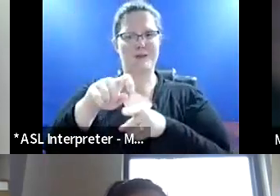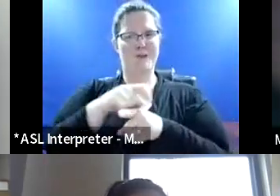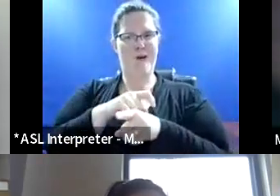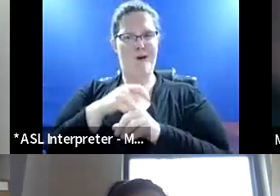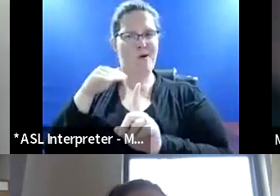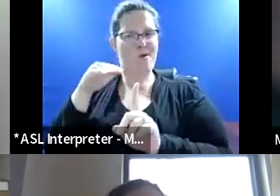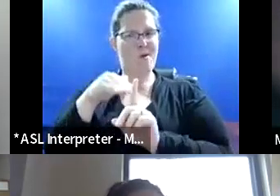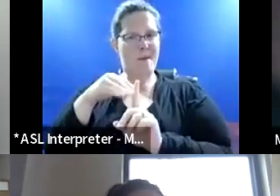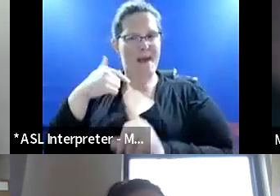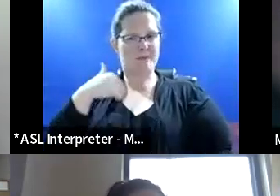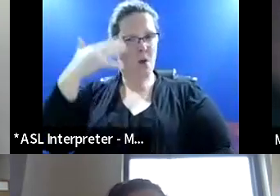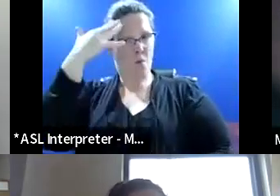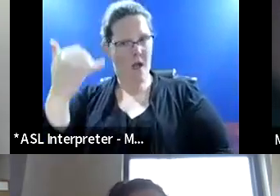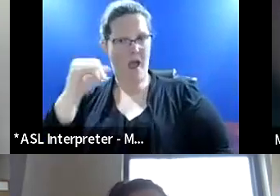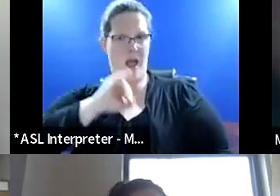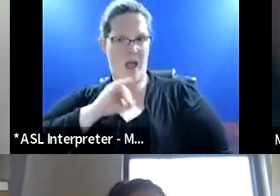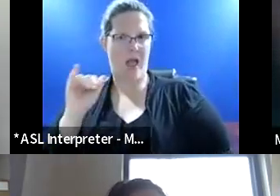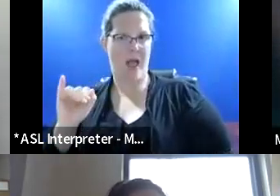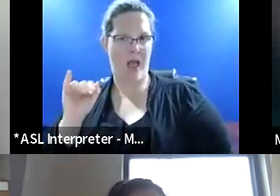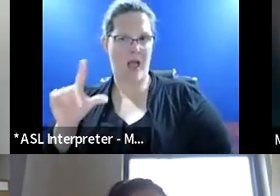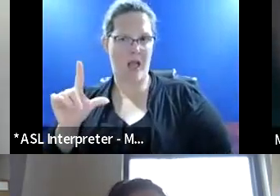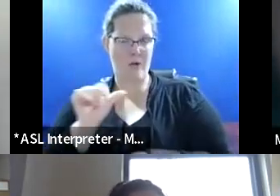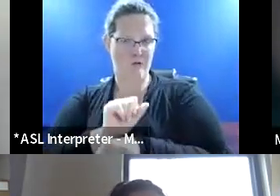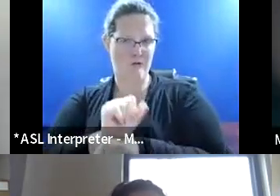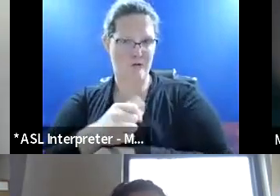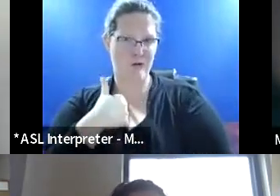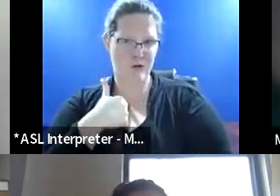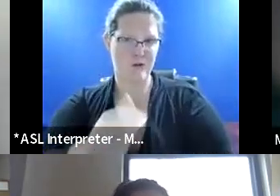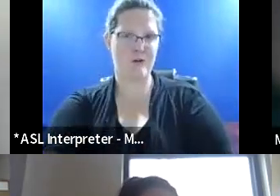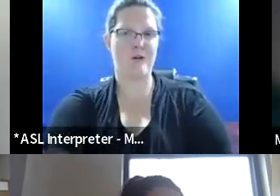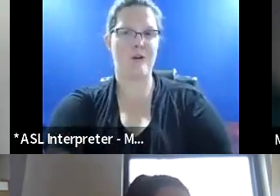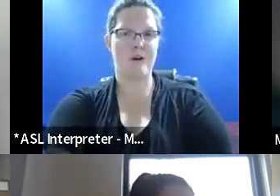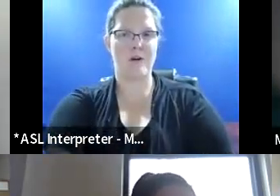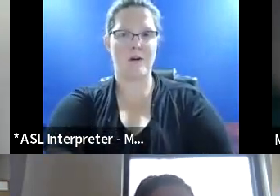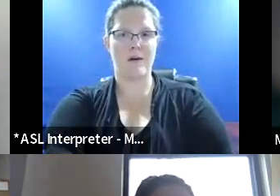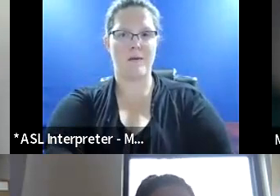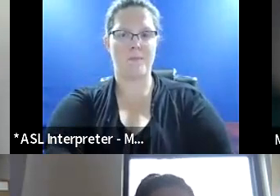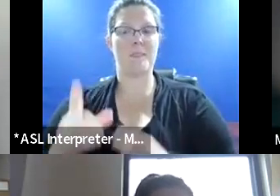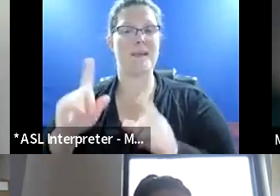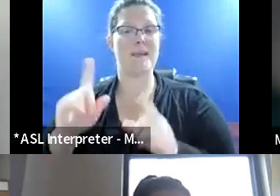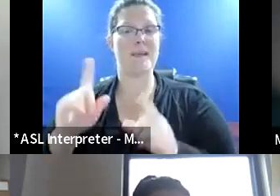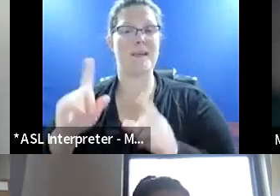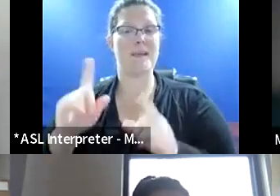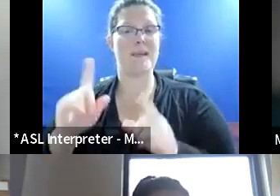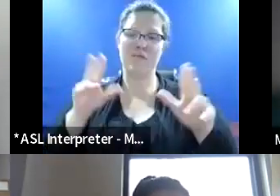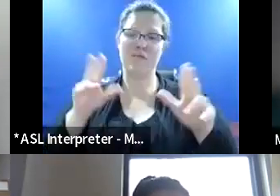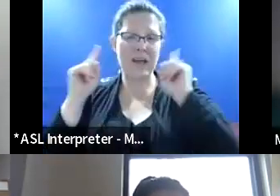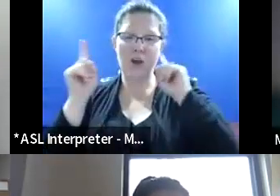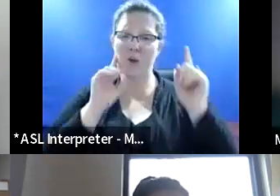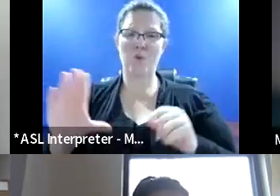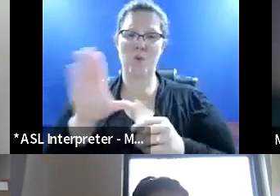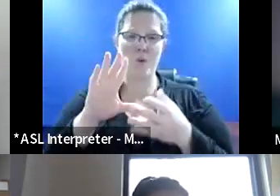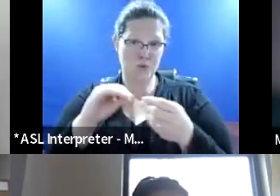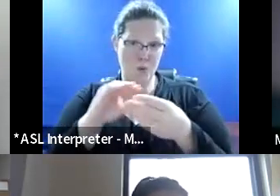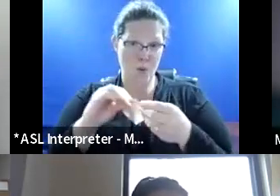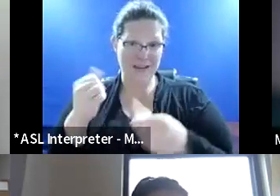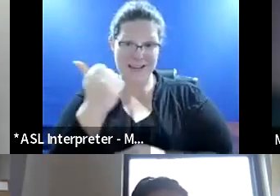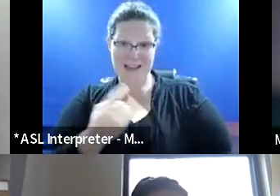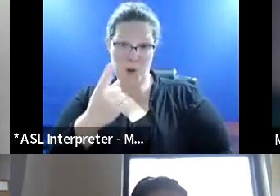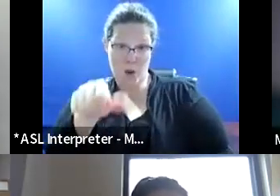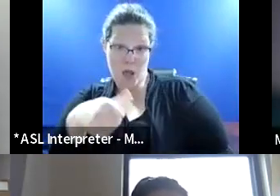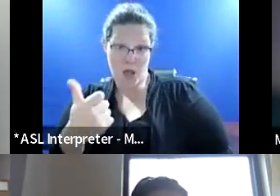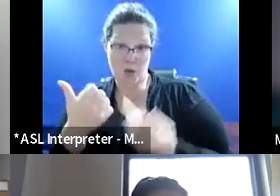THAT'S ALL I'VE GOT.